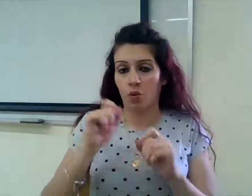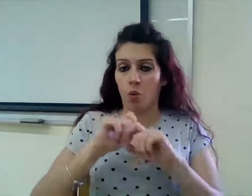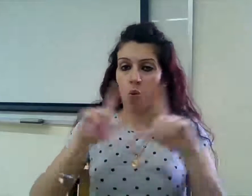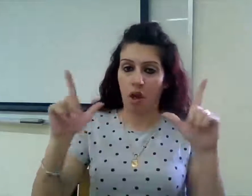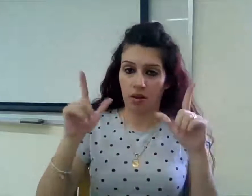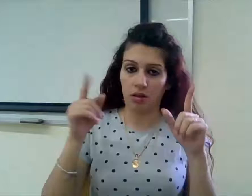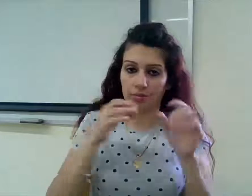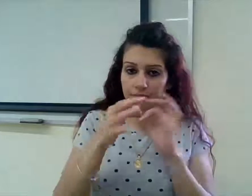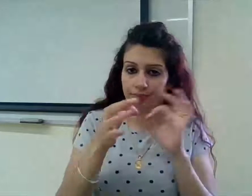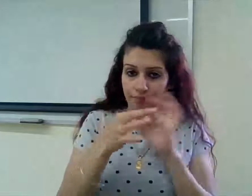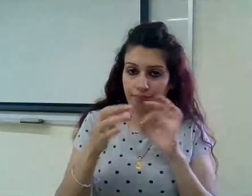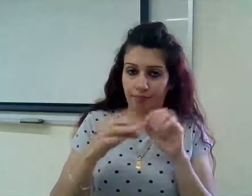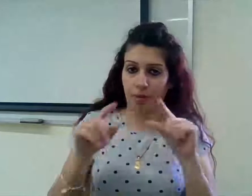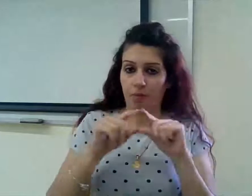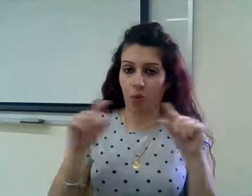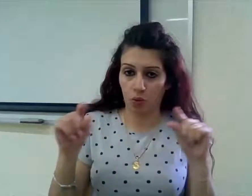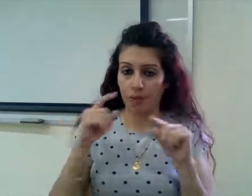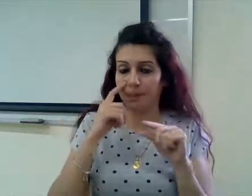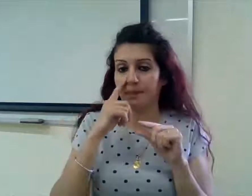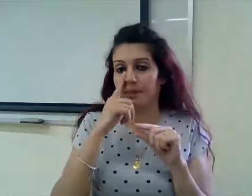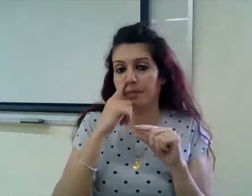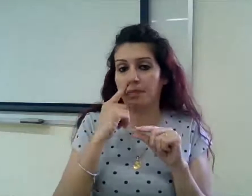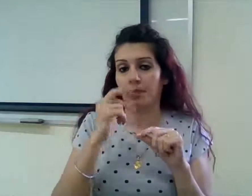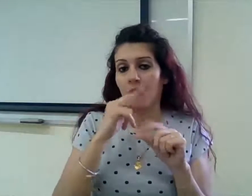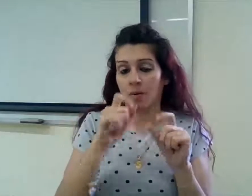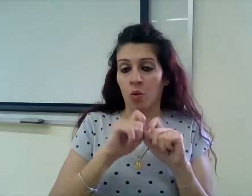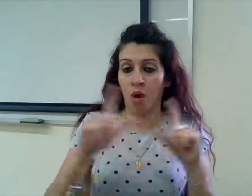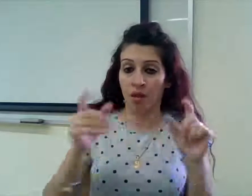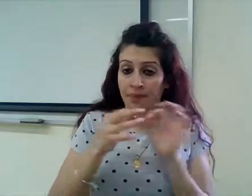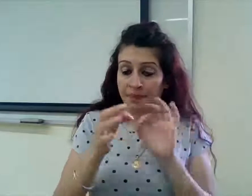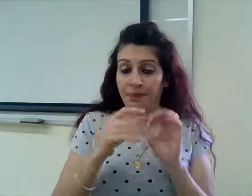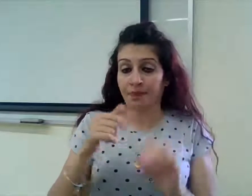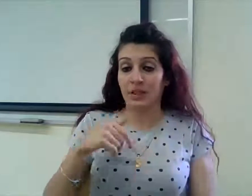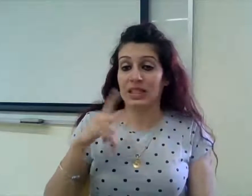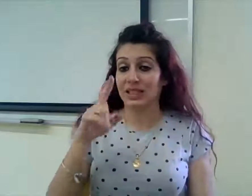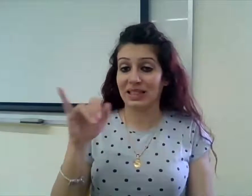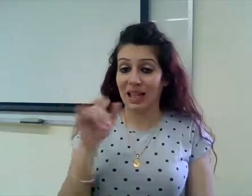targeting this particular group has quiet limited numbers but what's also